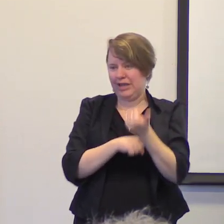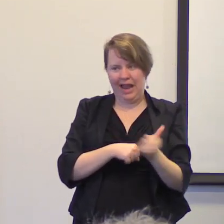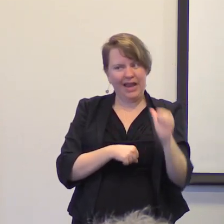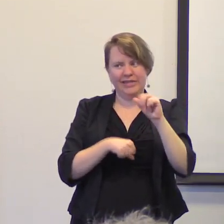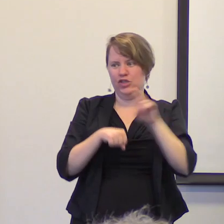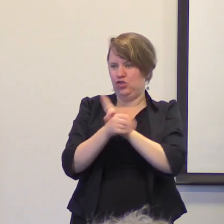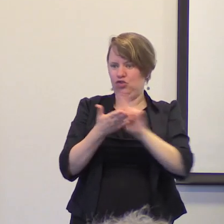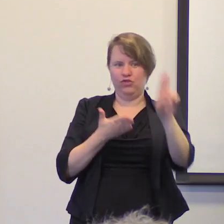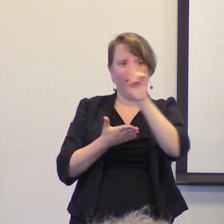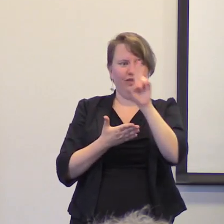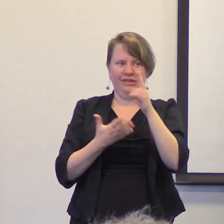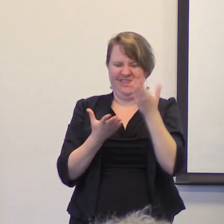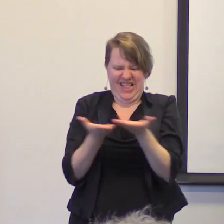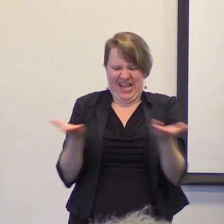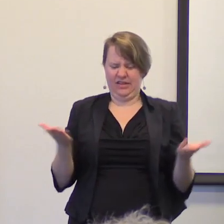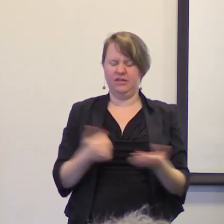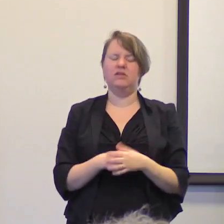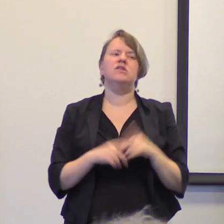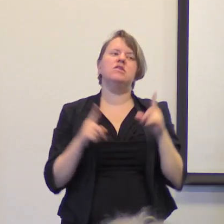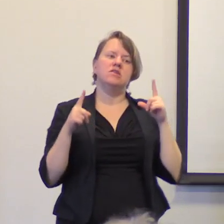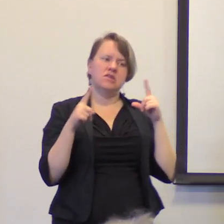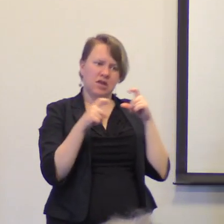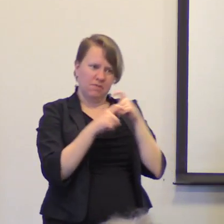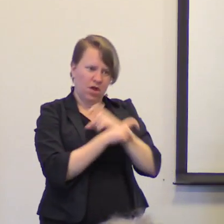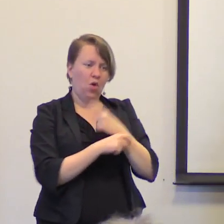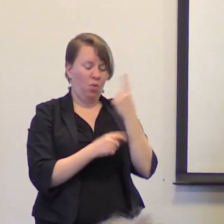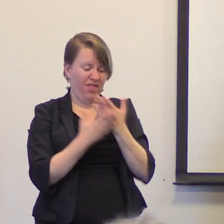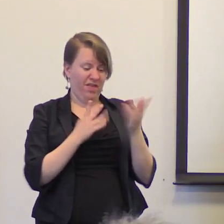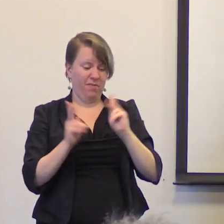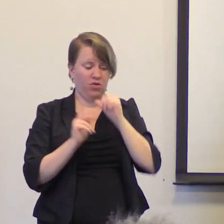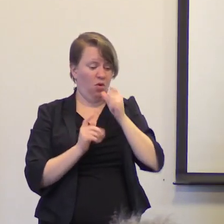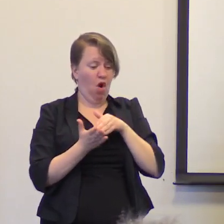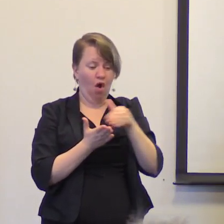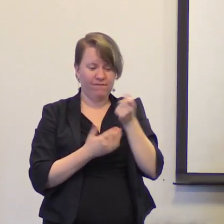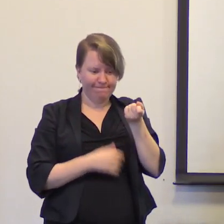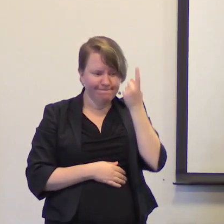Susan Herman: Okay, so that complicates it too. So one thing that people don't often get is if you don't work for a public university,